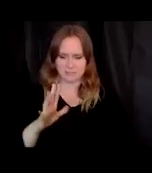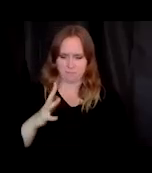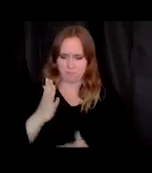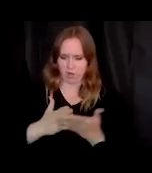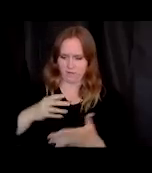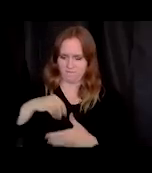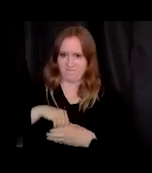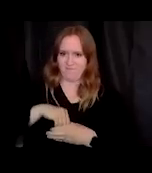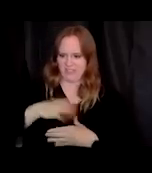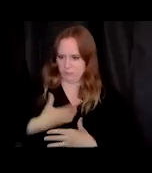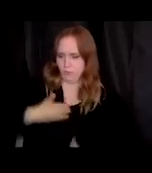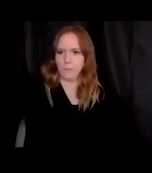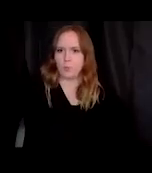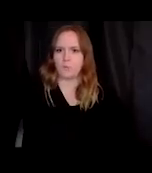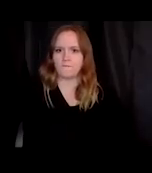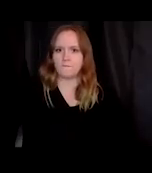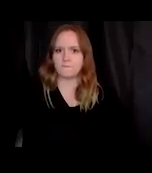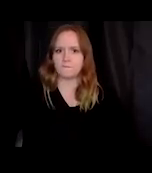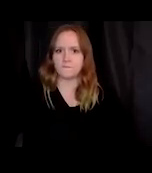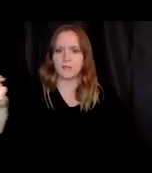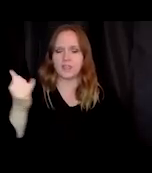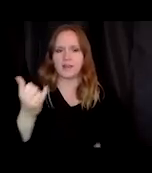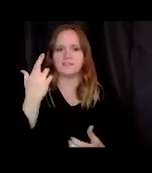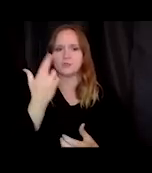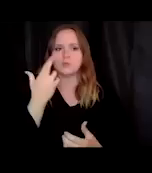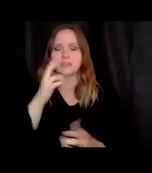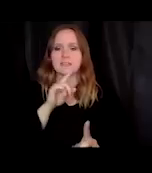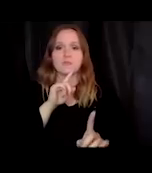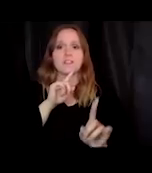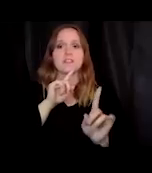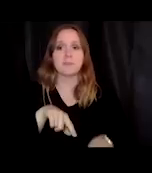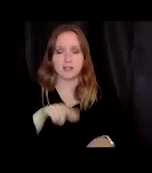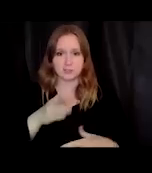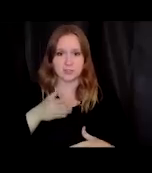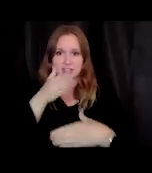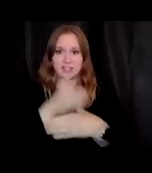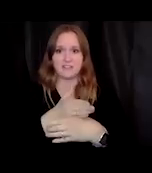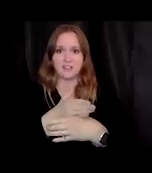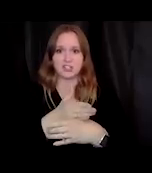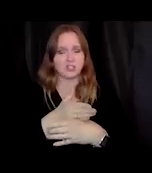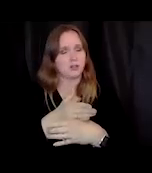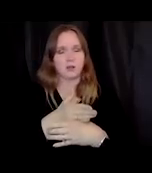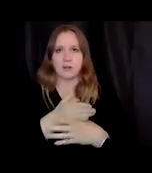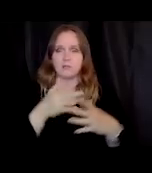And this is why the response to interventions can be so emotionally fraught and so complex.